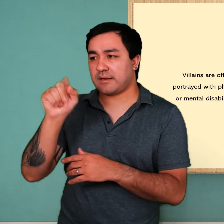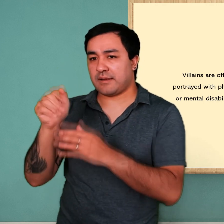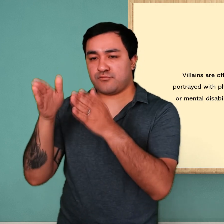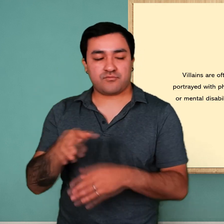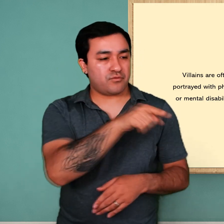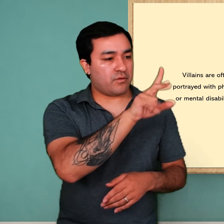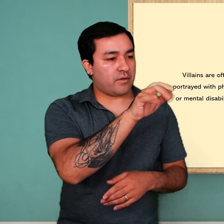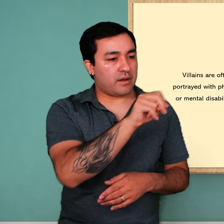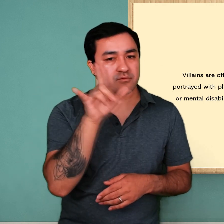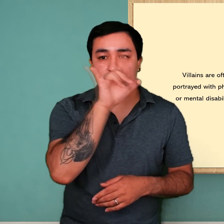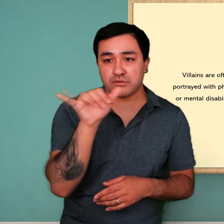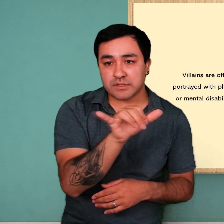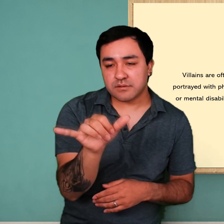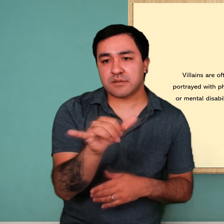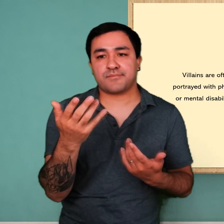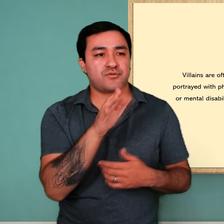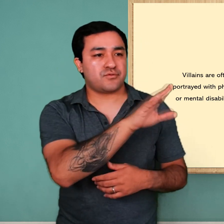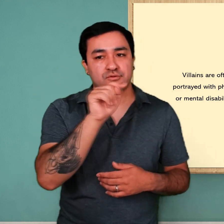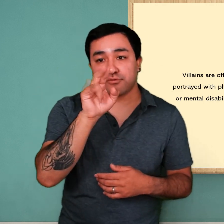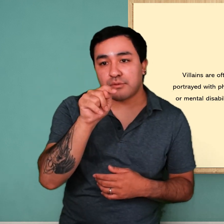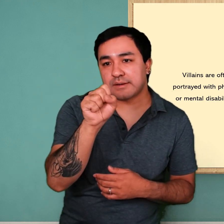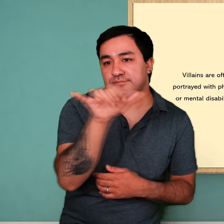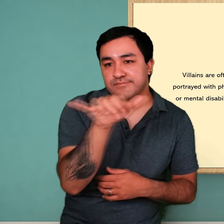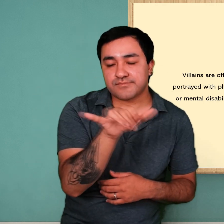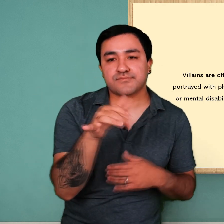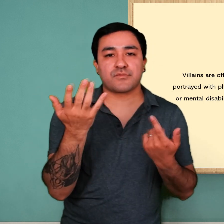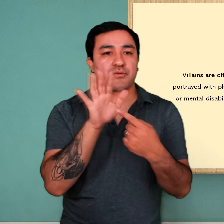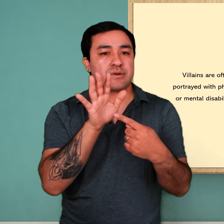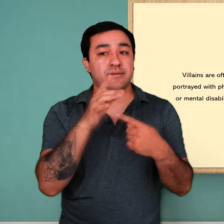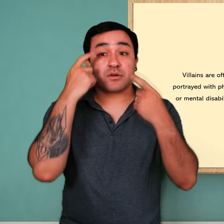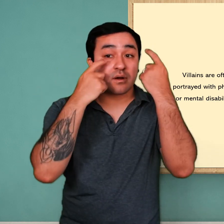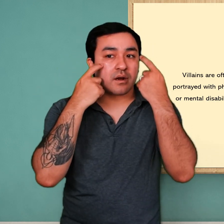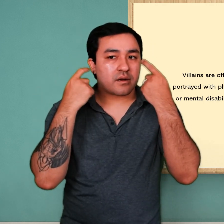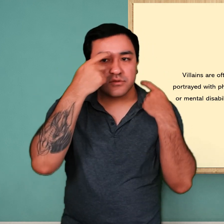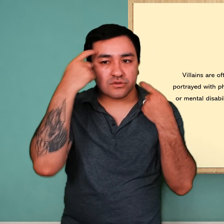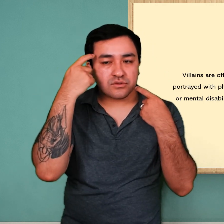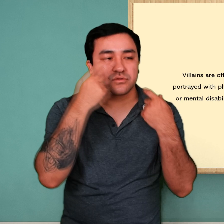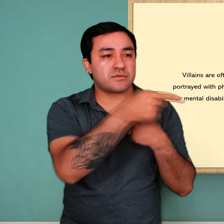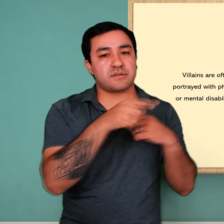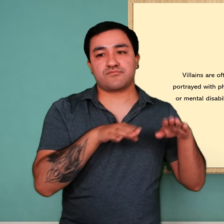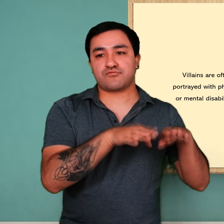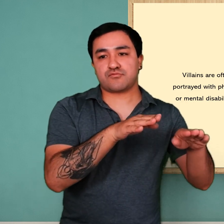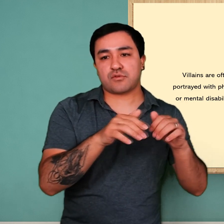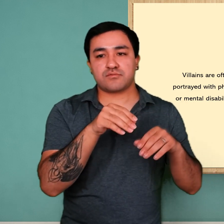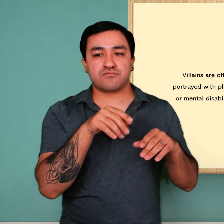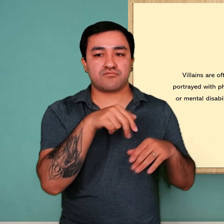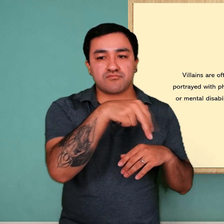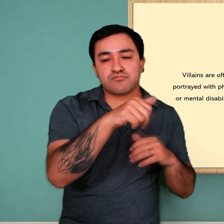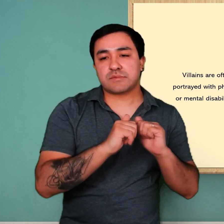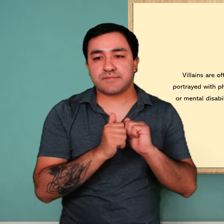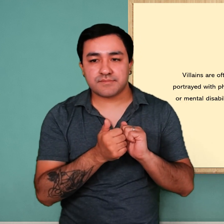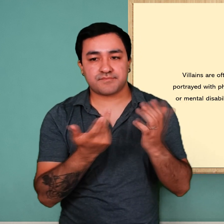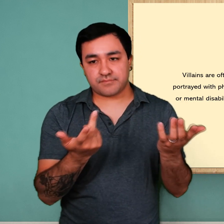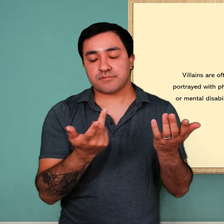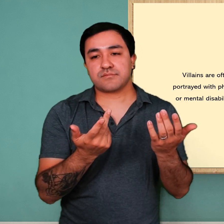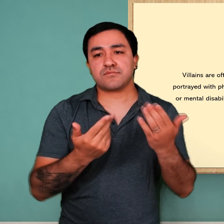Again they are not explicitly labeled as disabled but they may have traits of disabled people, such as visible scars or how they move.